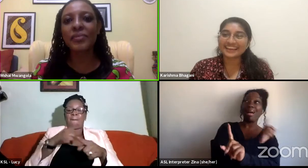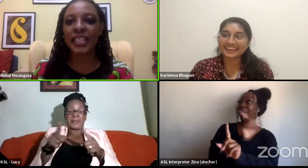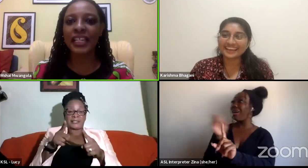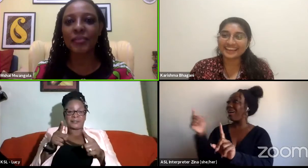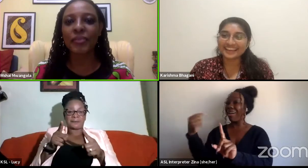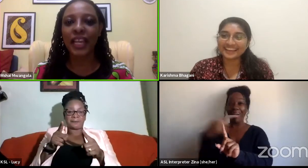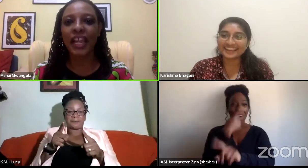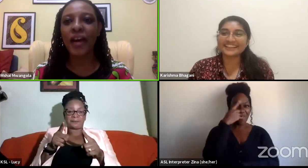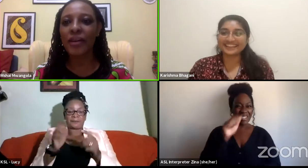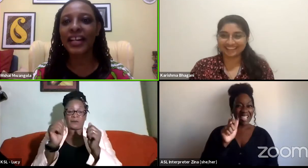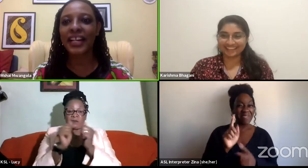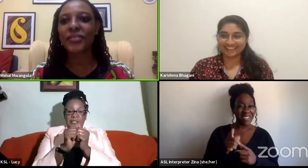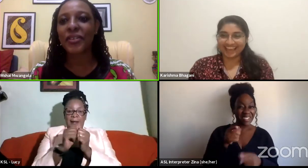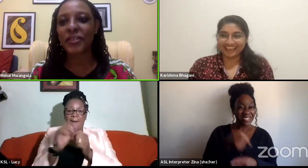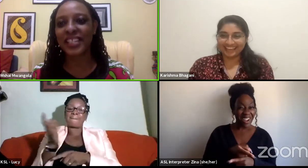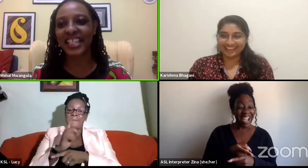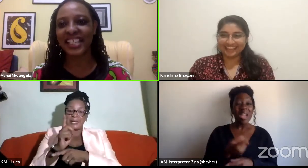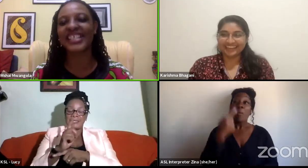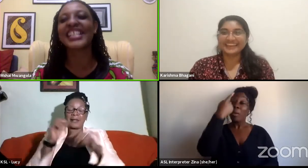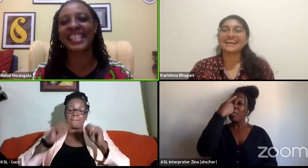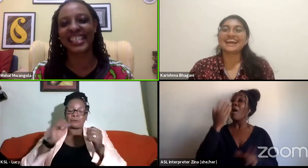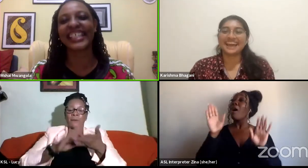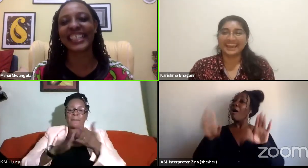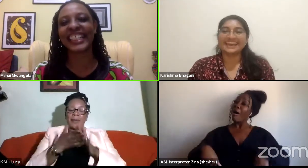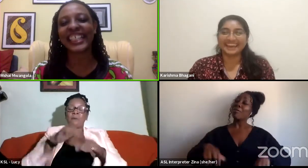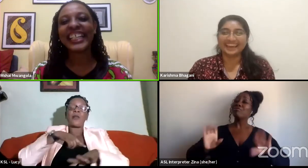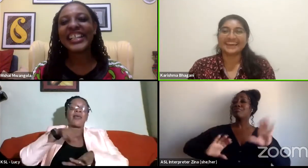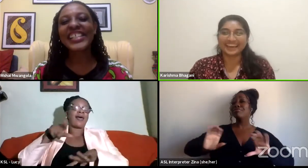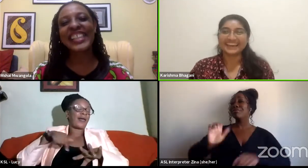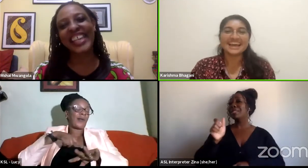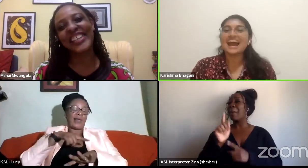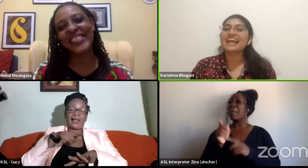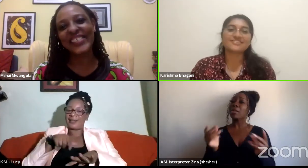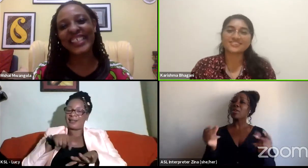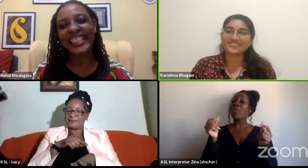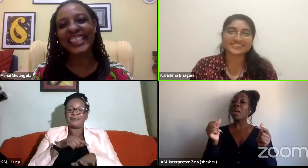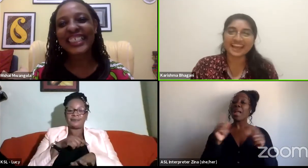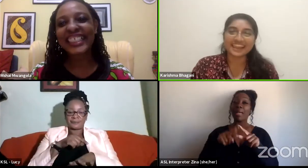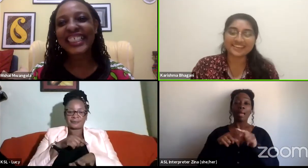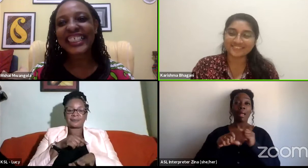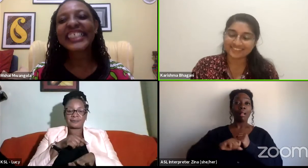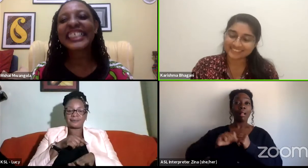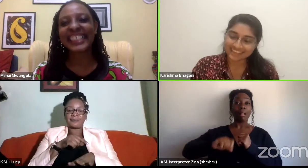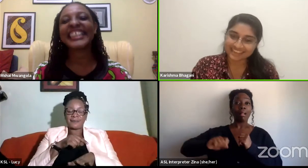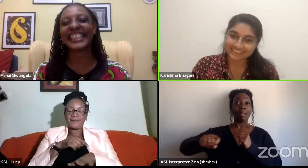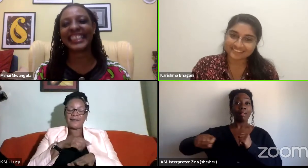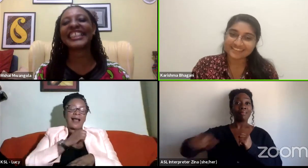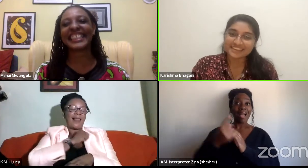which end up being an hour kind of conversation. (giggles) I love those. I love those. Thank you.